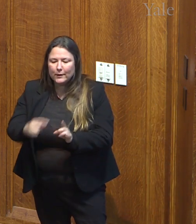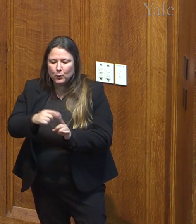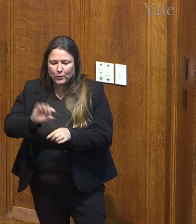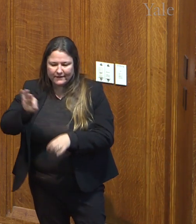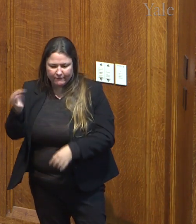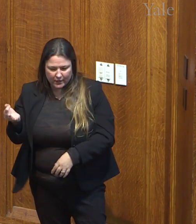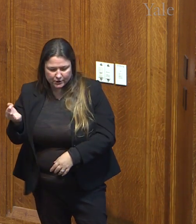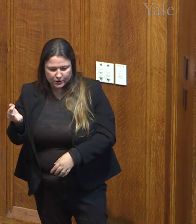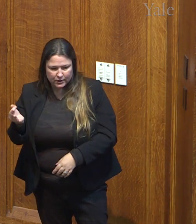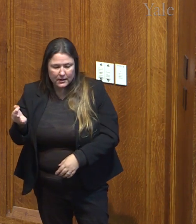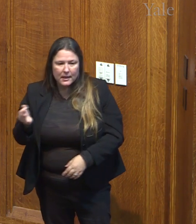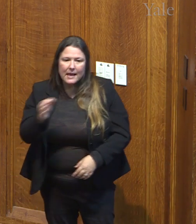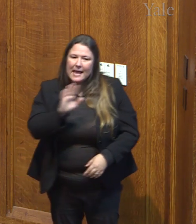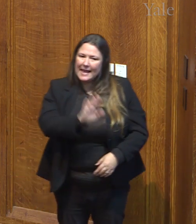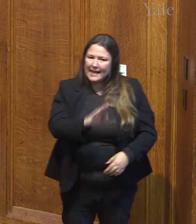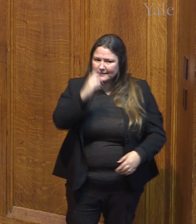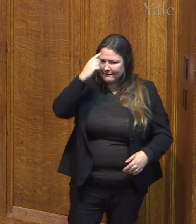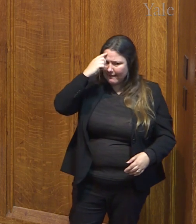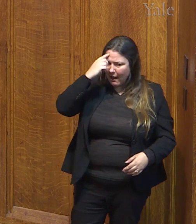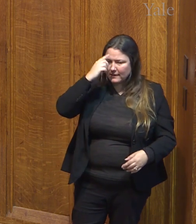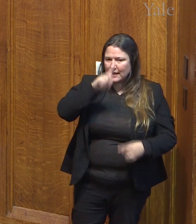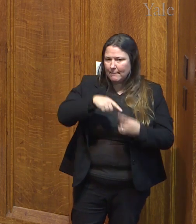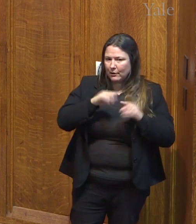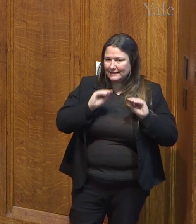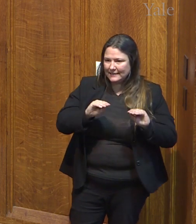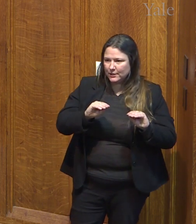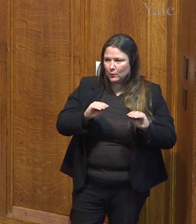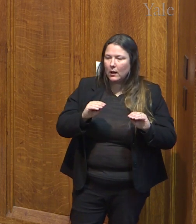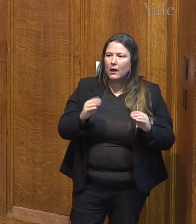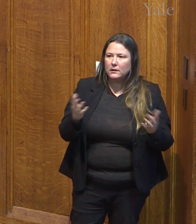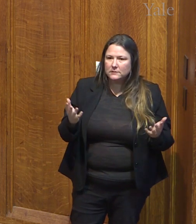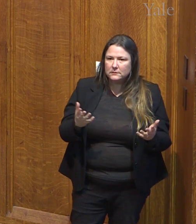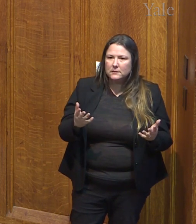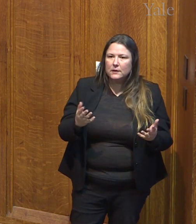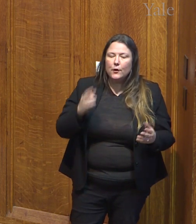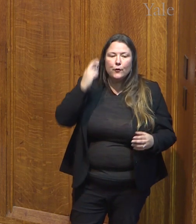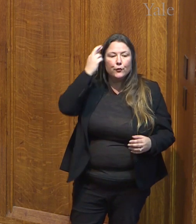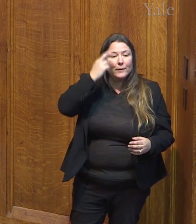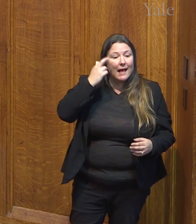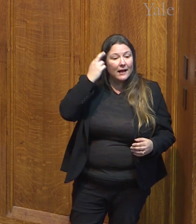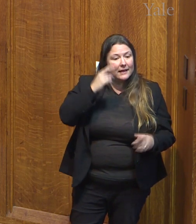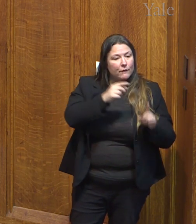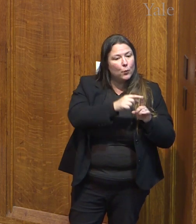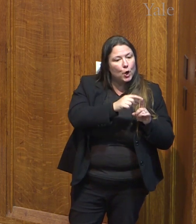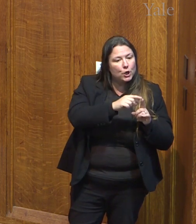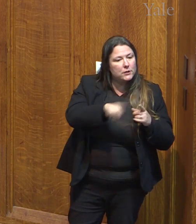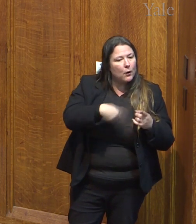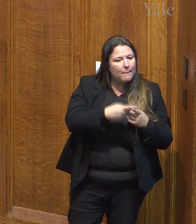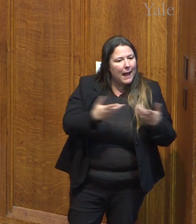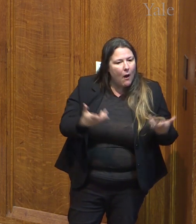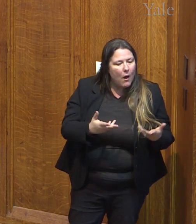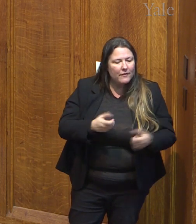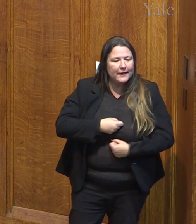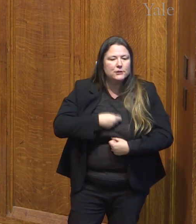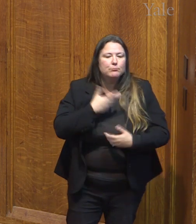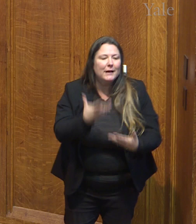Central to his thought in teaching is the reality that words are about the expression of pre-existing ideas.